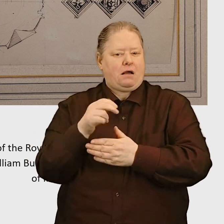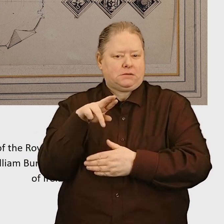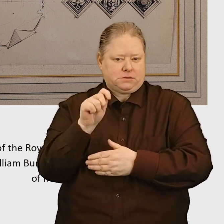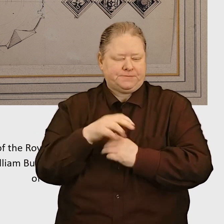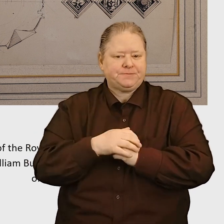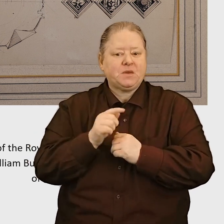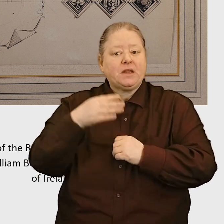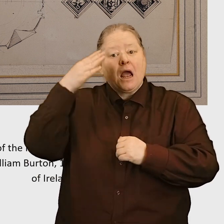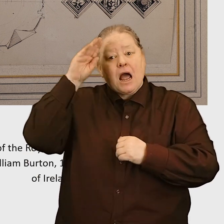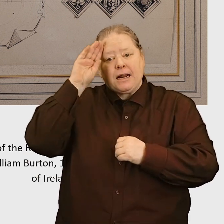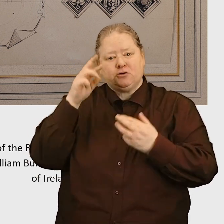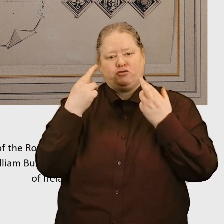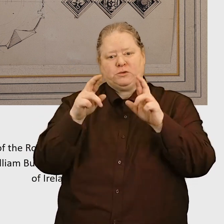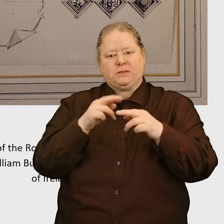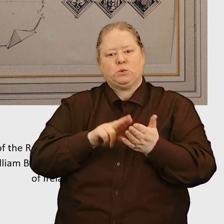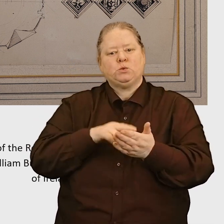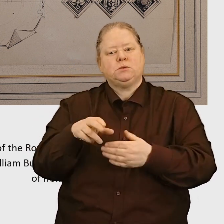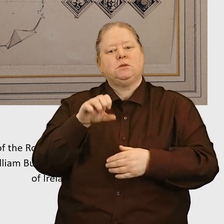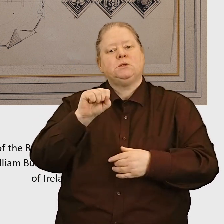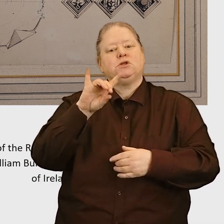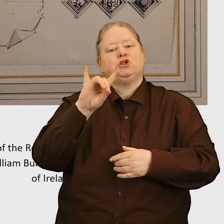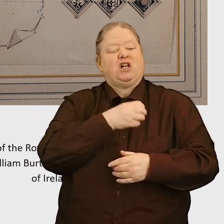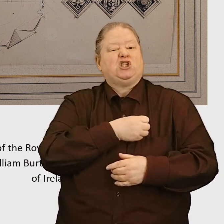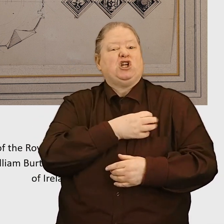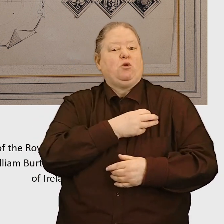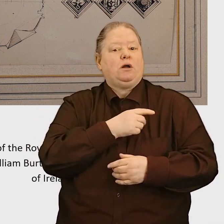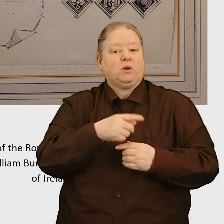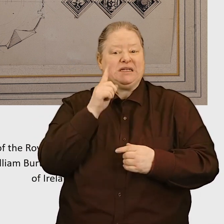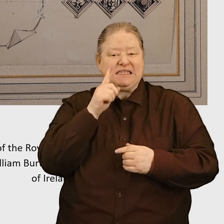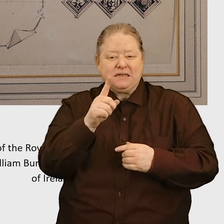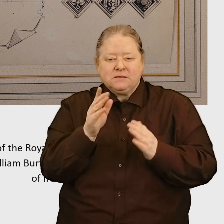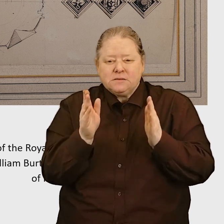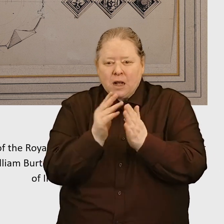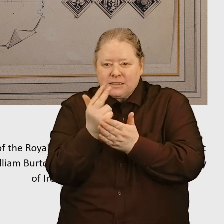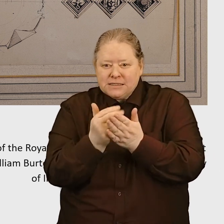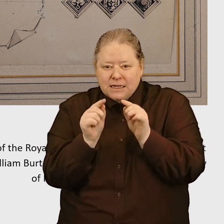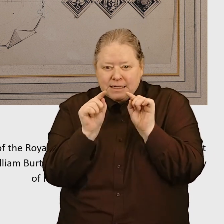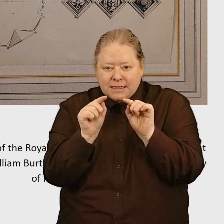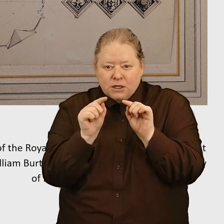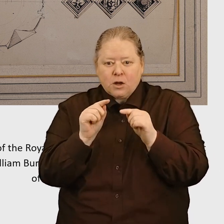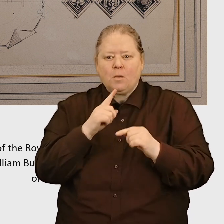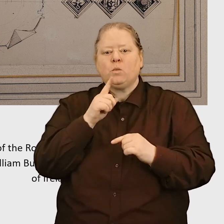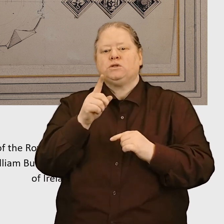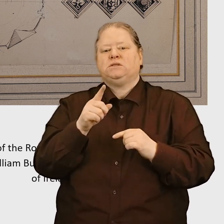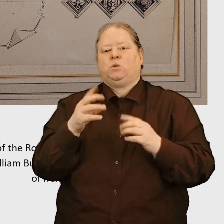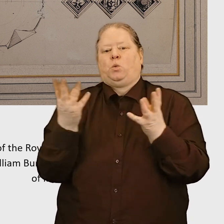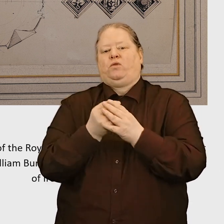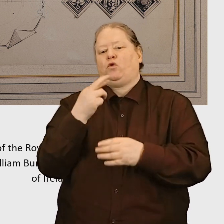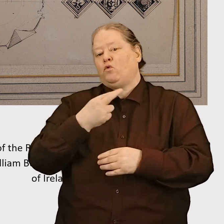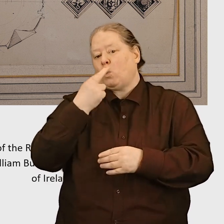And then Ireland is represented in the use of the shamrock, which you can see in the small designs here, but it's placed with the rose and the thistle.